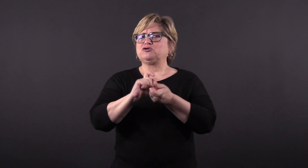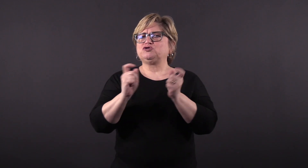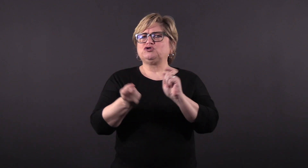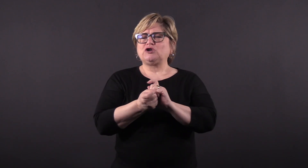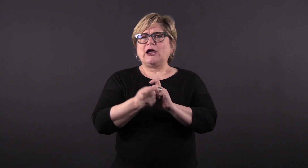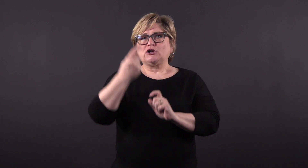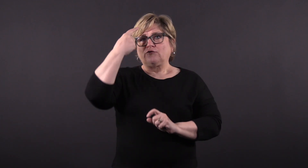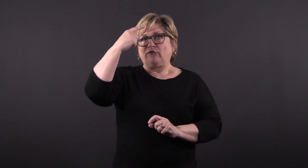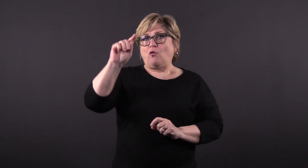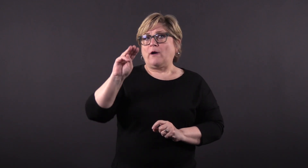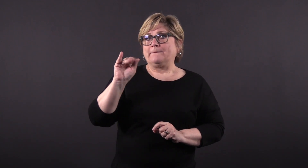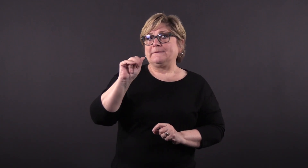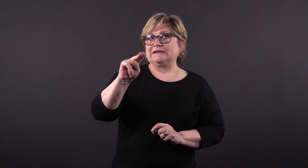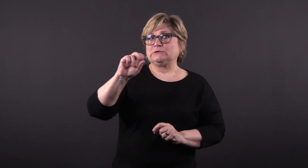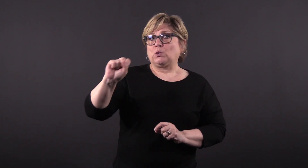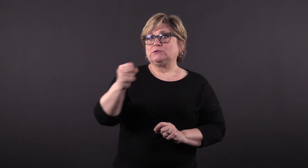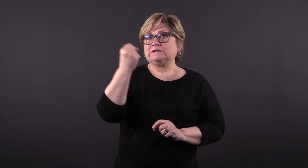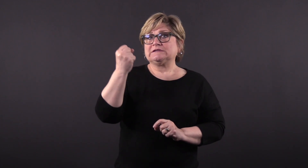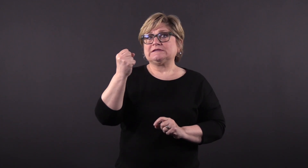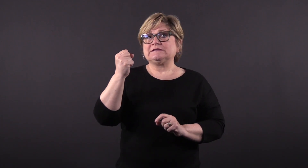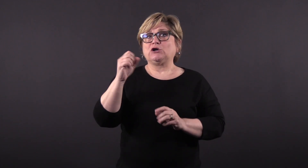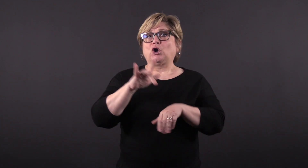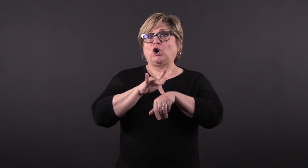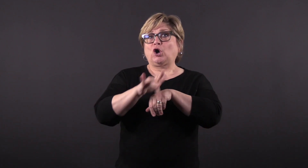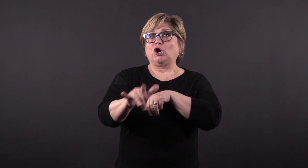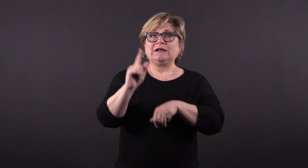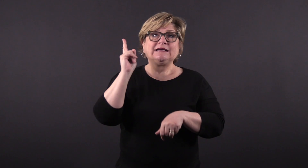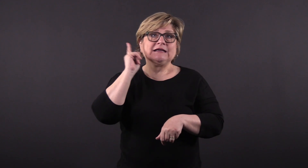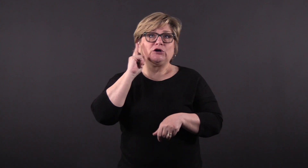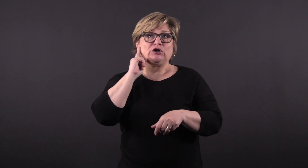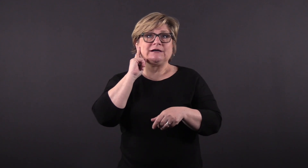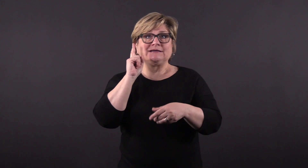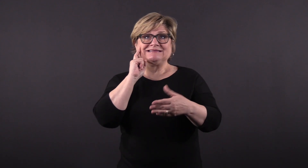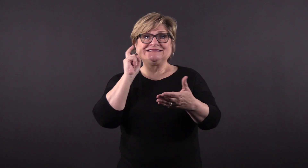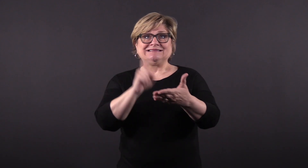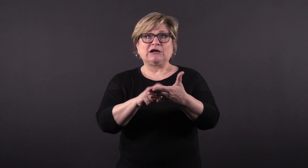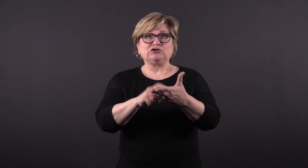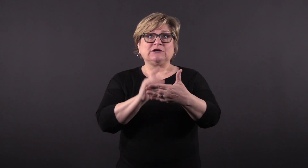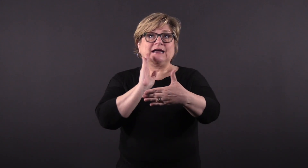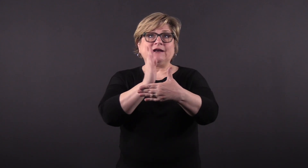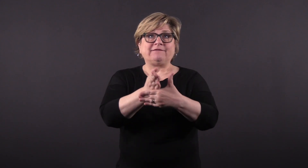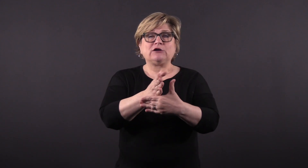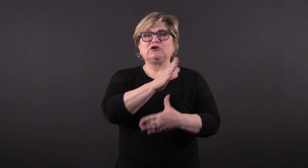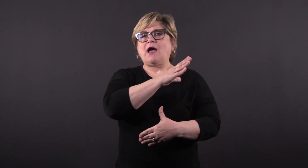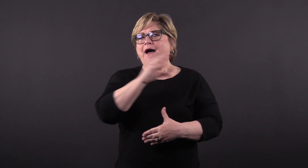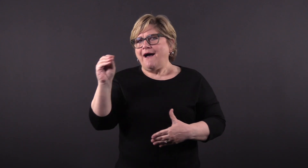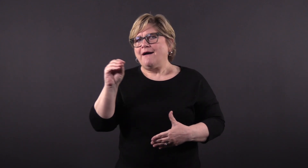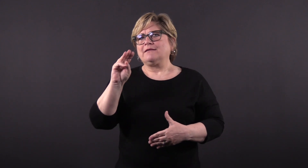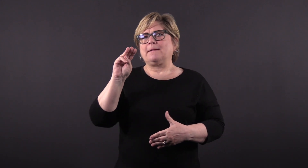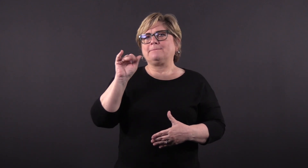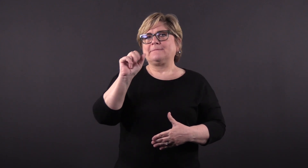to the Minnesota's Early Hearing Detection Intervention and Minnesota Department of